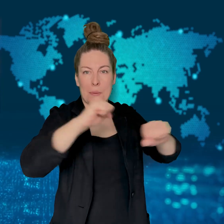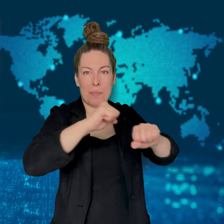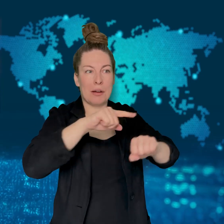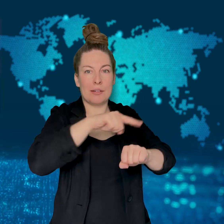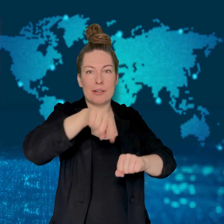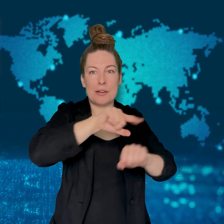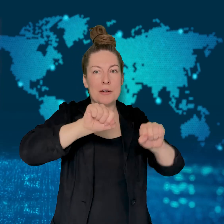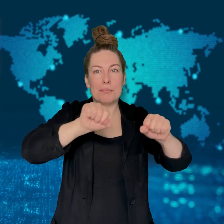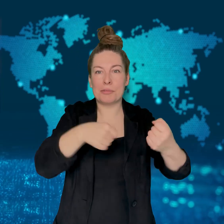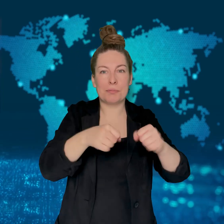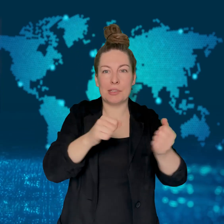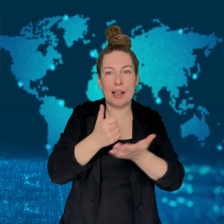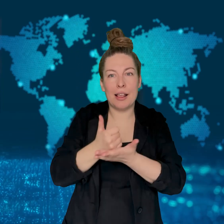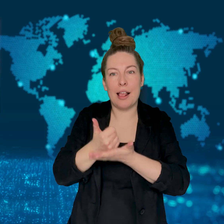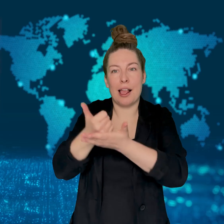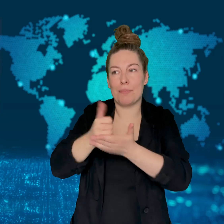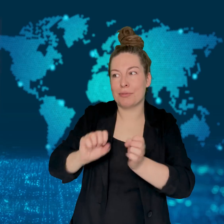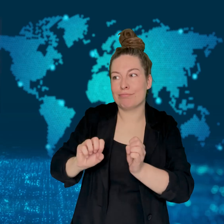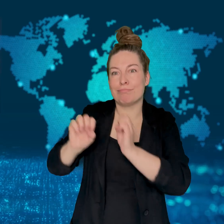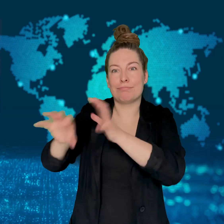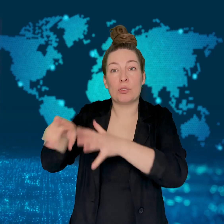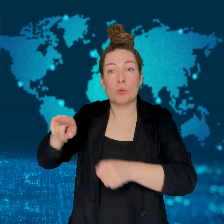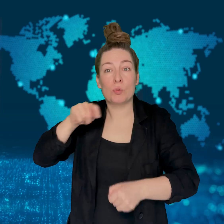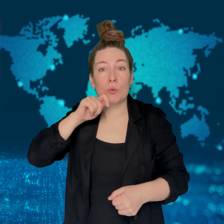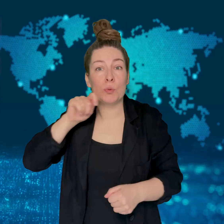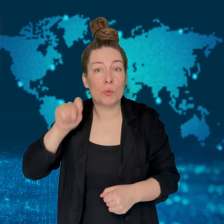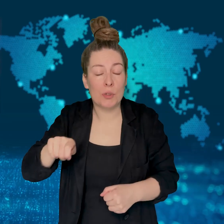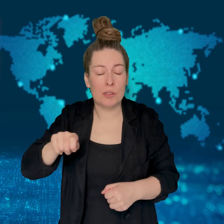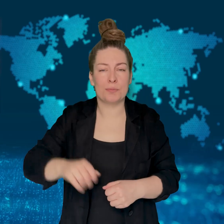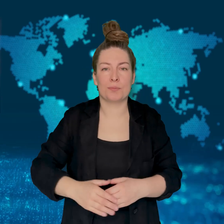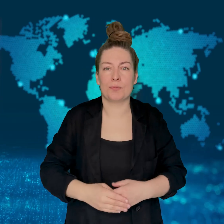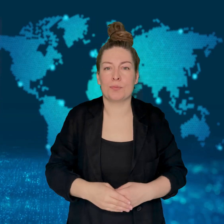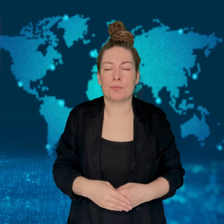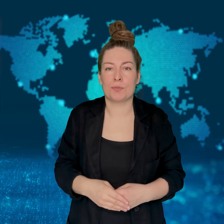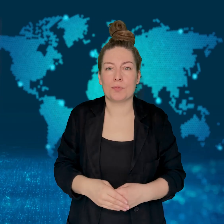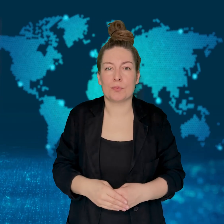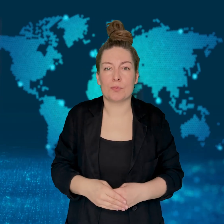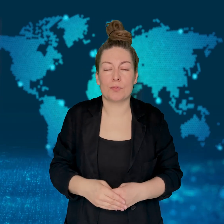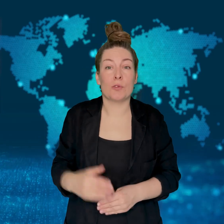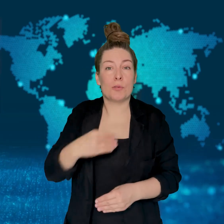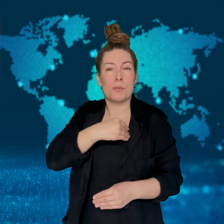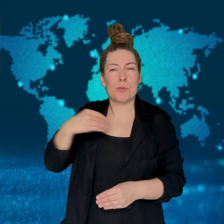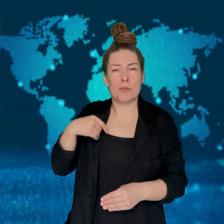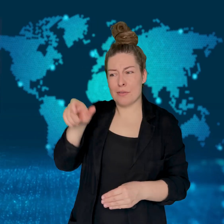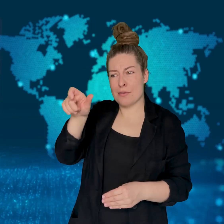the delivery of aid into Ukraine.